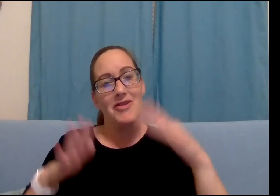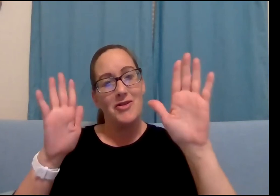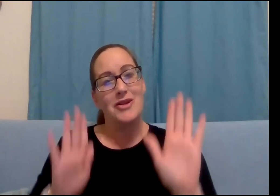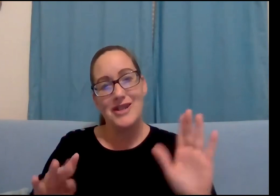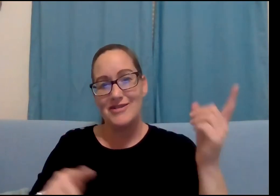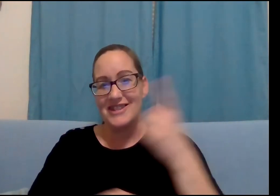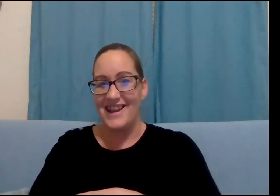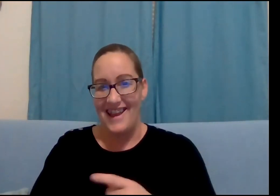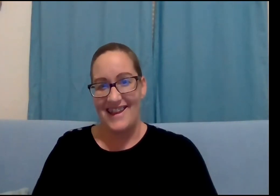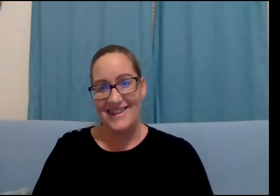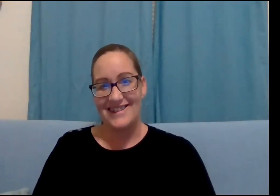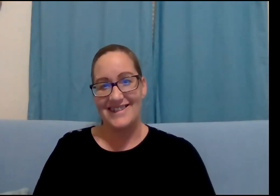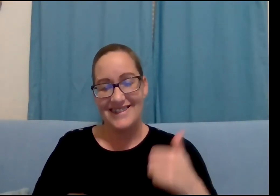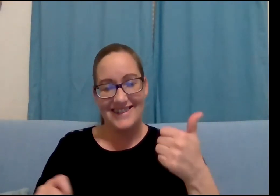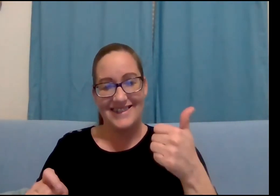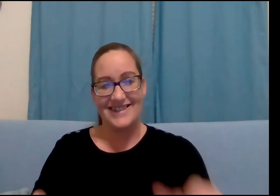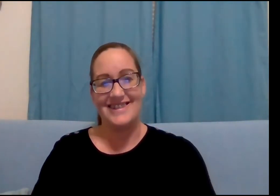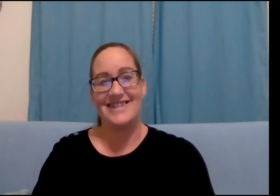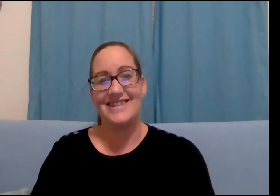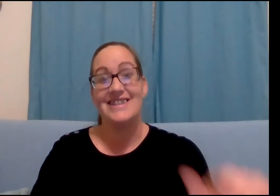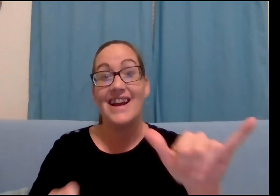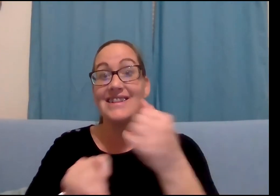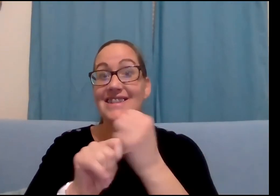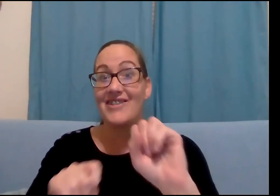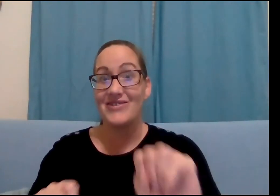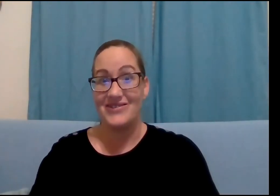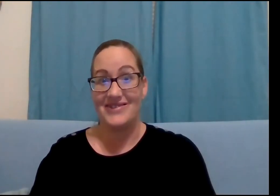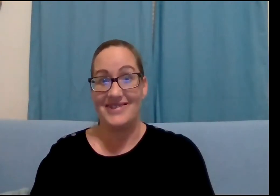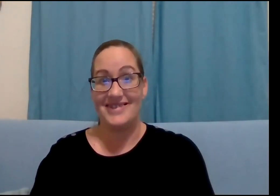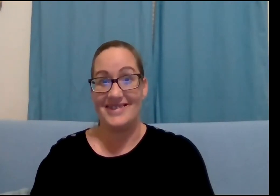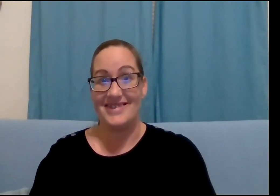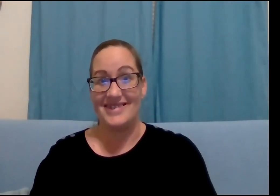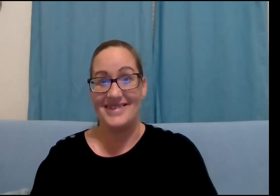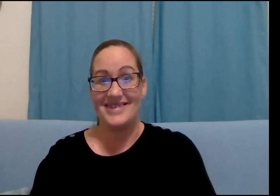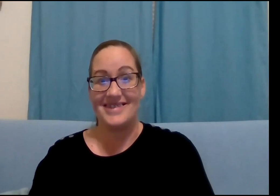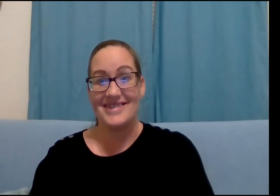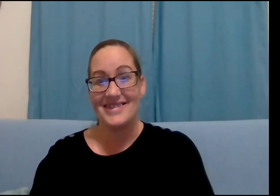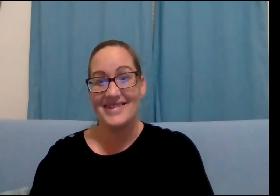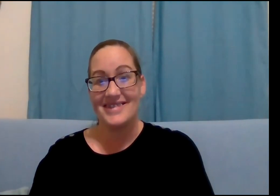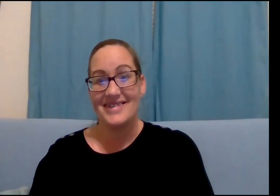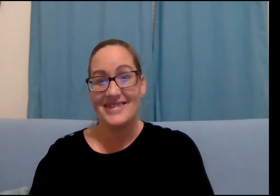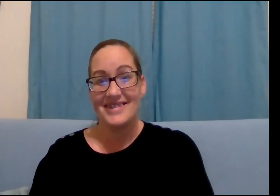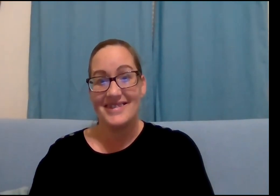You have a wonderful day! (Amy gave thumbs up) Stay safe!